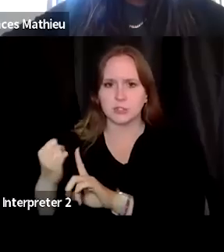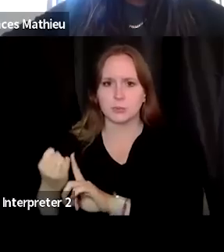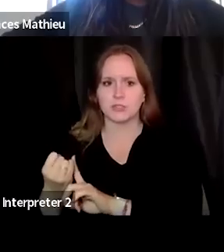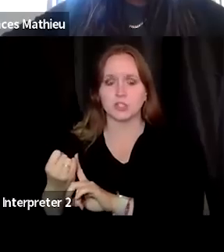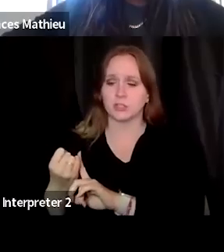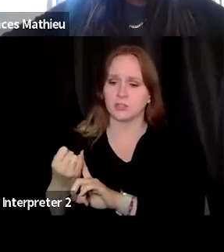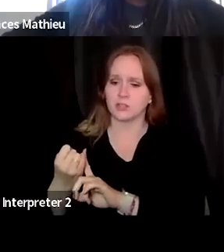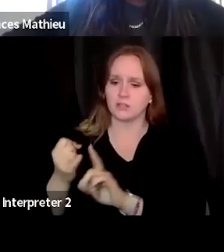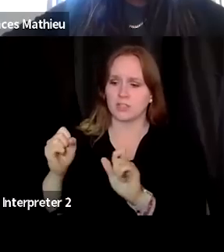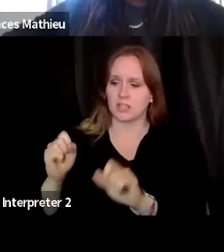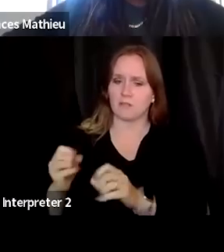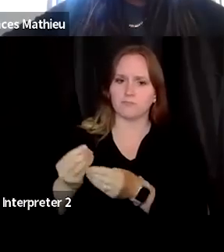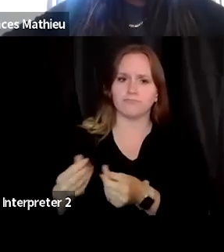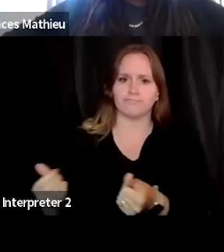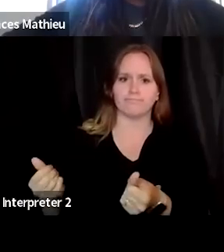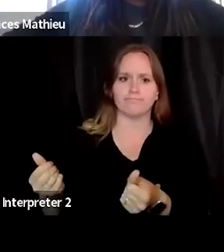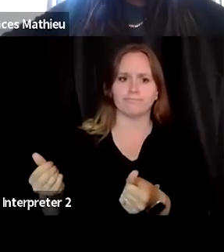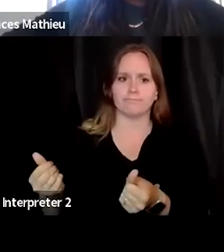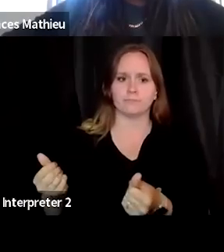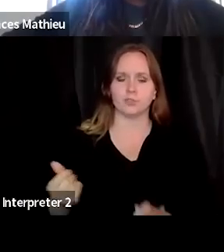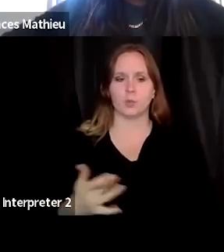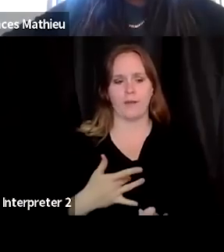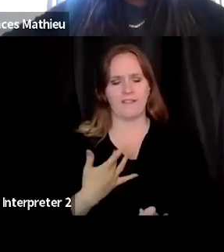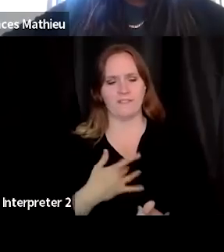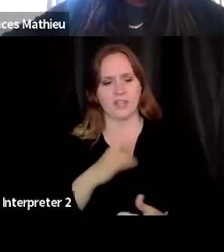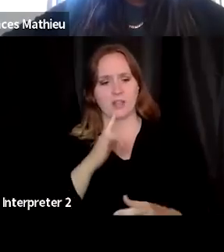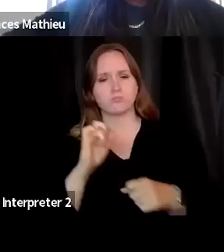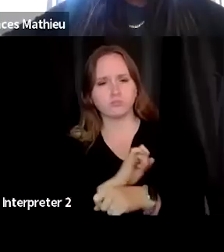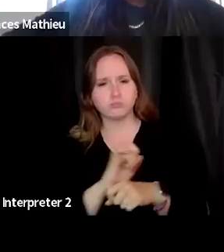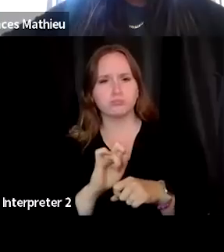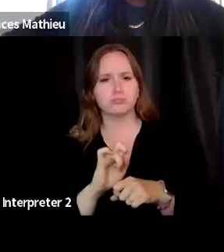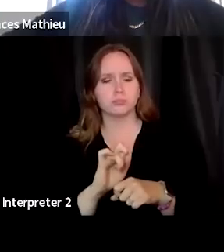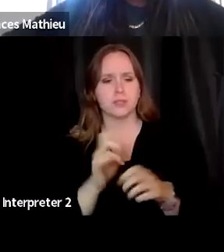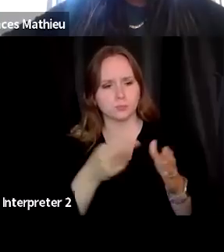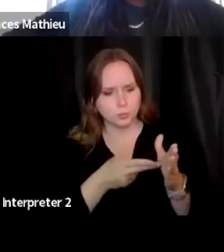And so again, I just feel like genuineness and transparency are always the way